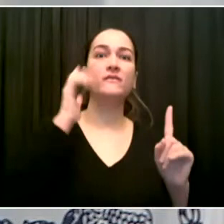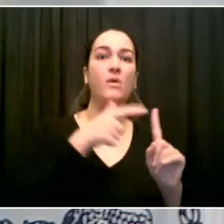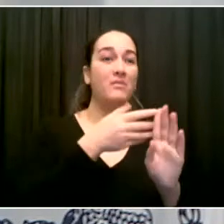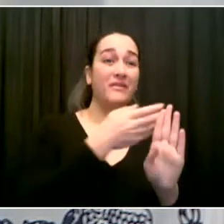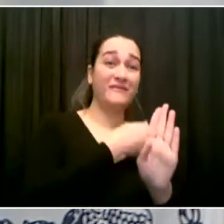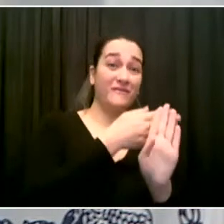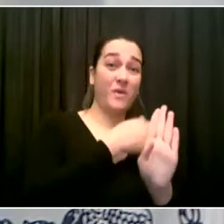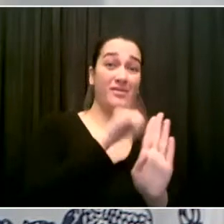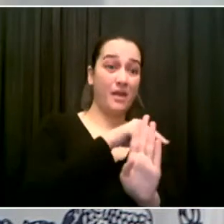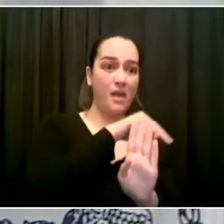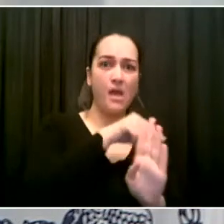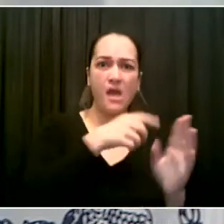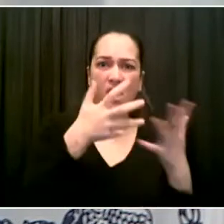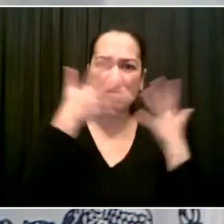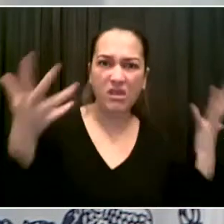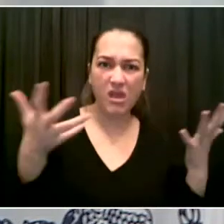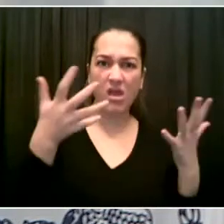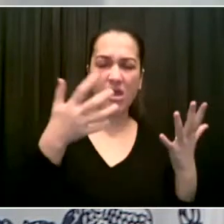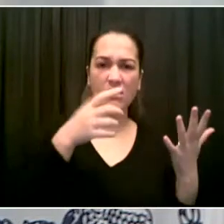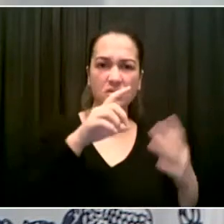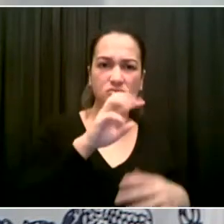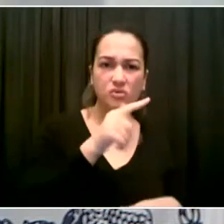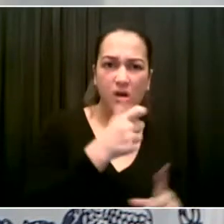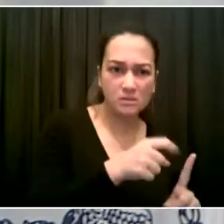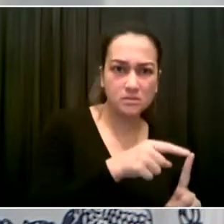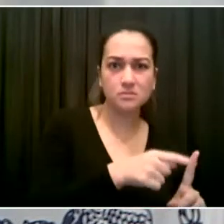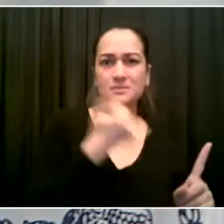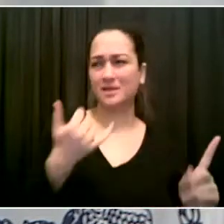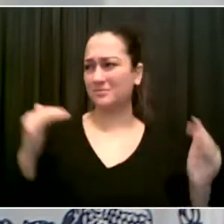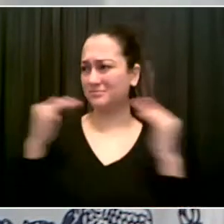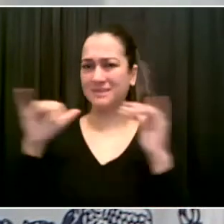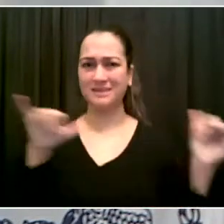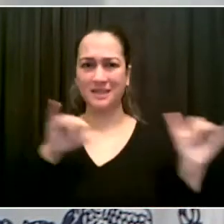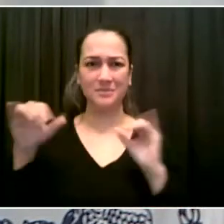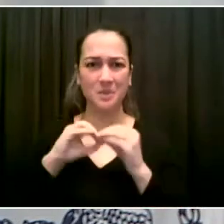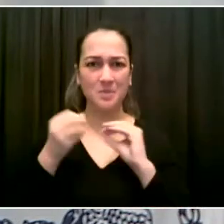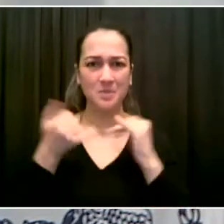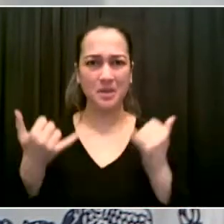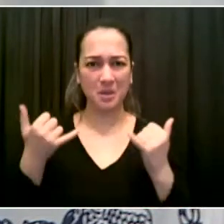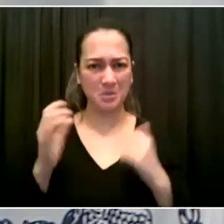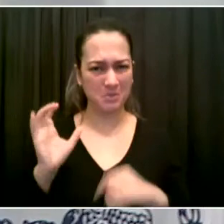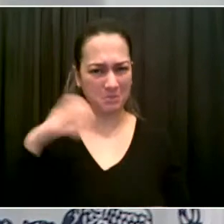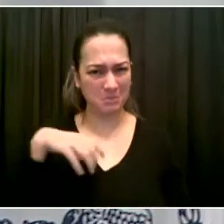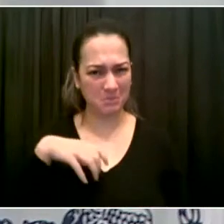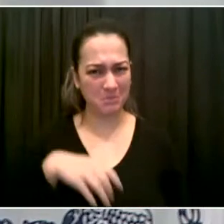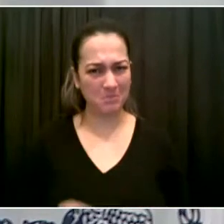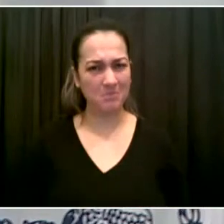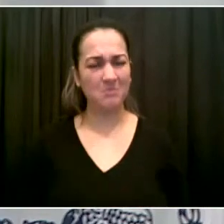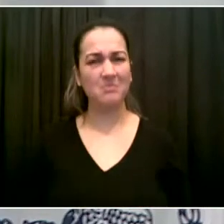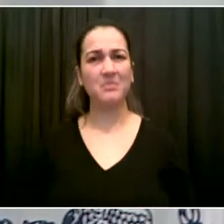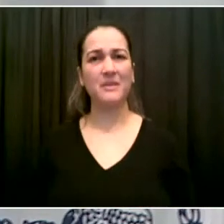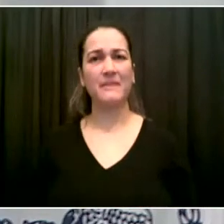OVERDOSE NUMBERS?